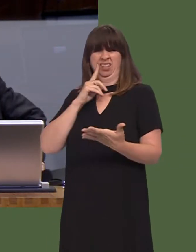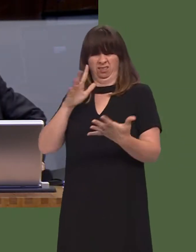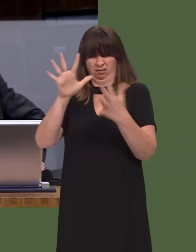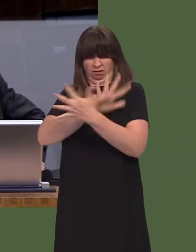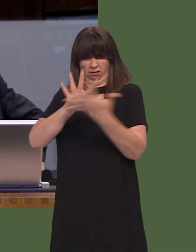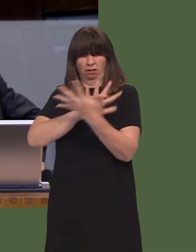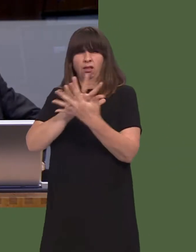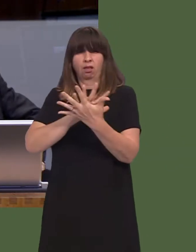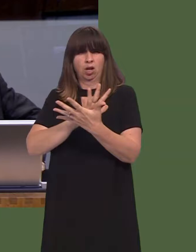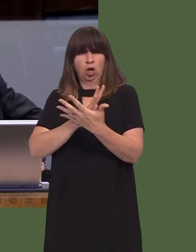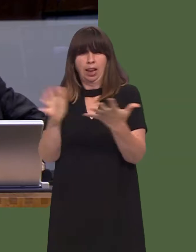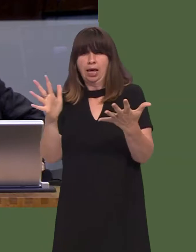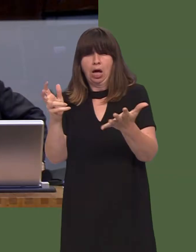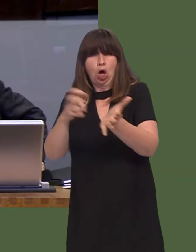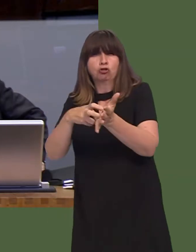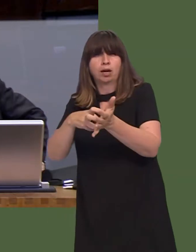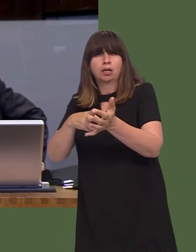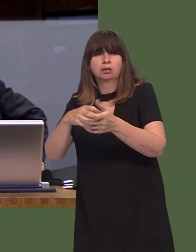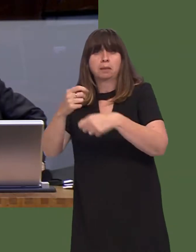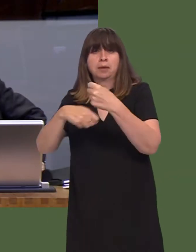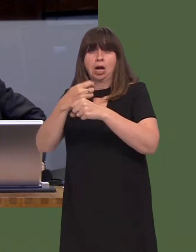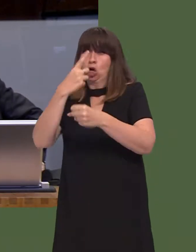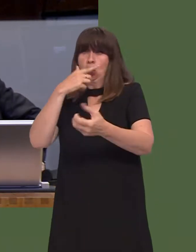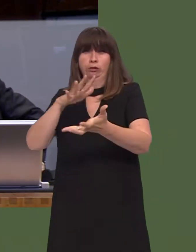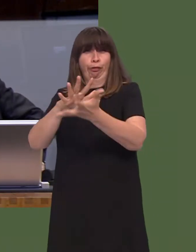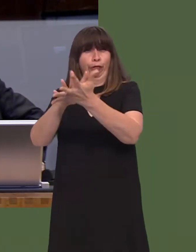we have seen it time and time again: when these things run out of control, they can